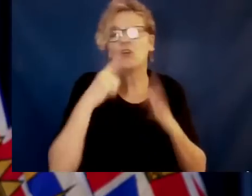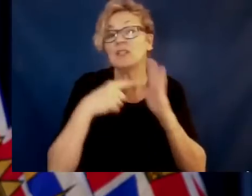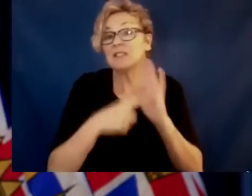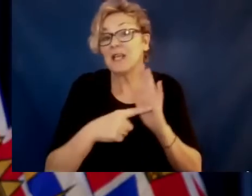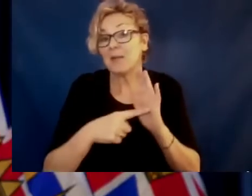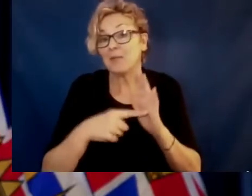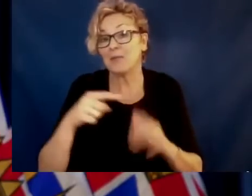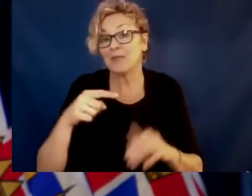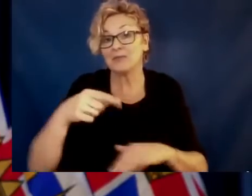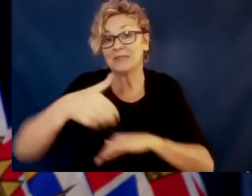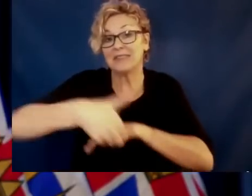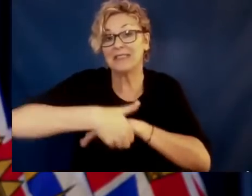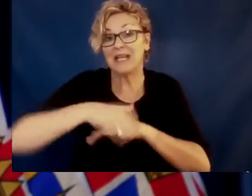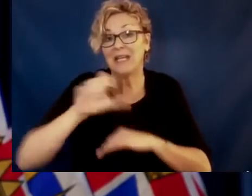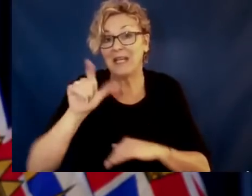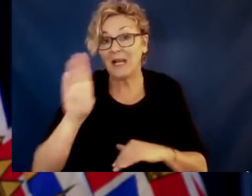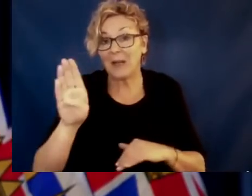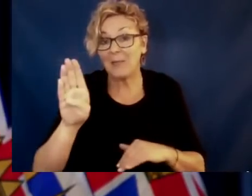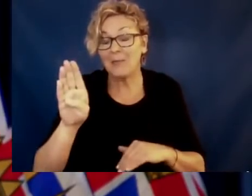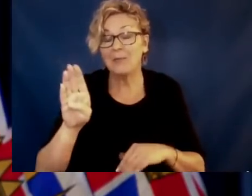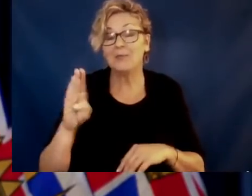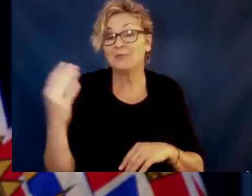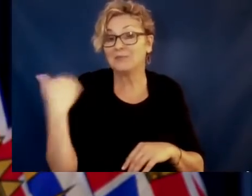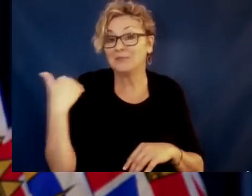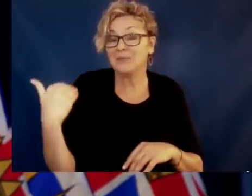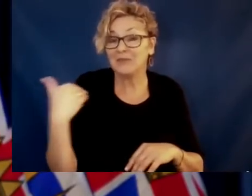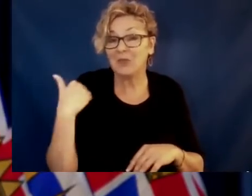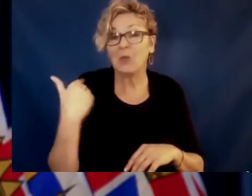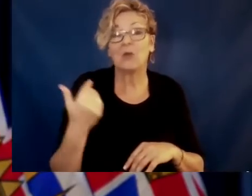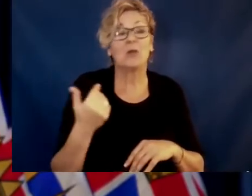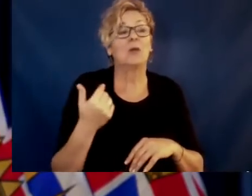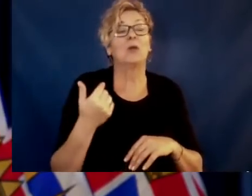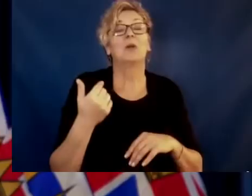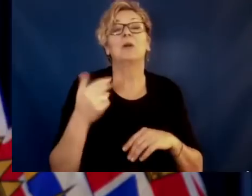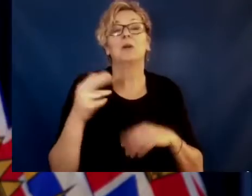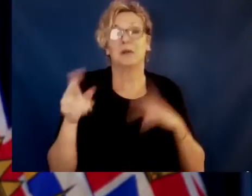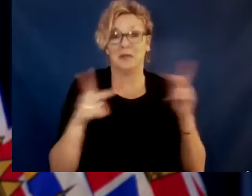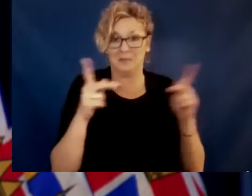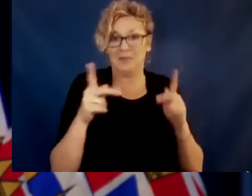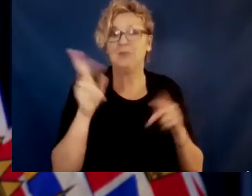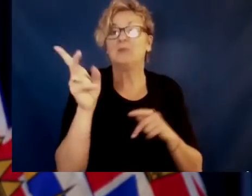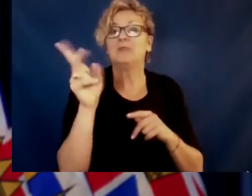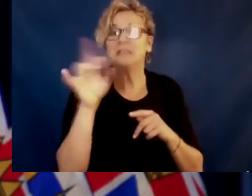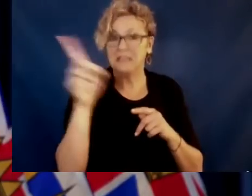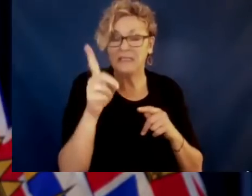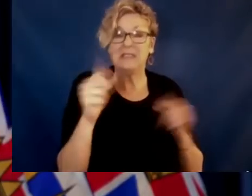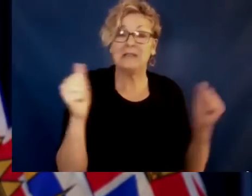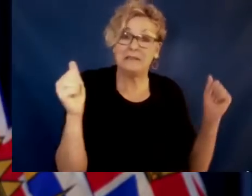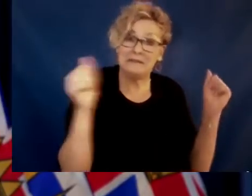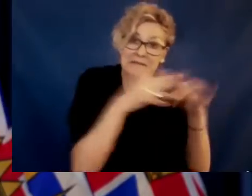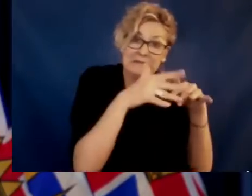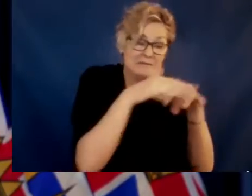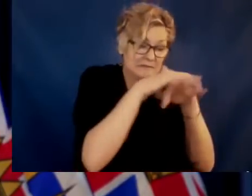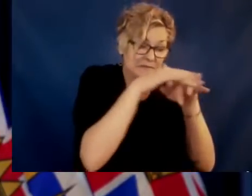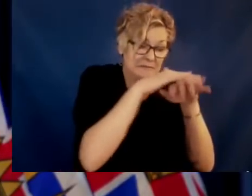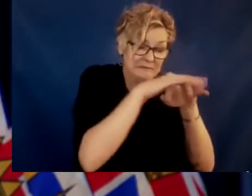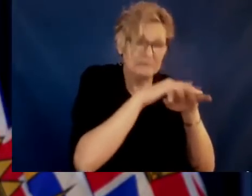might have come in contact with and then to connect with them. It makes our job in contact tracing much more